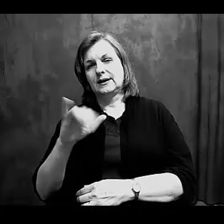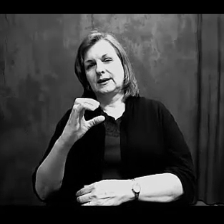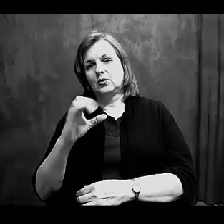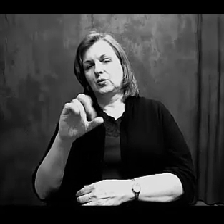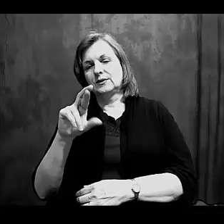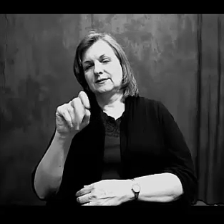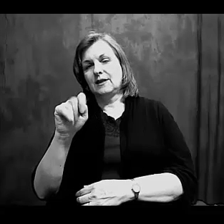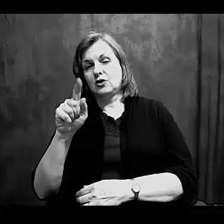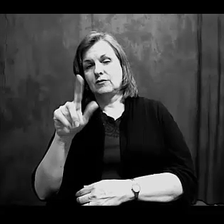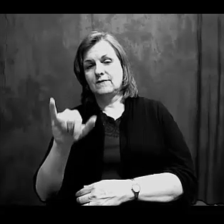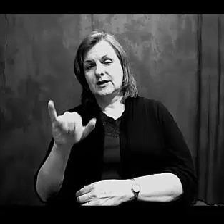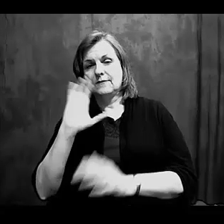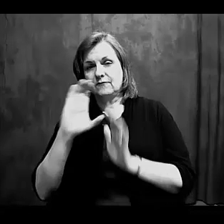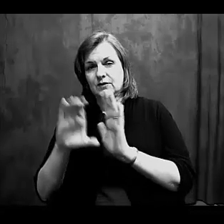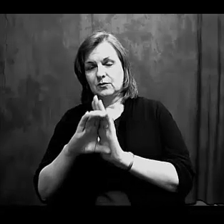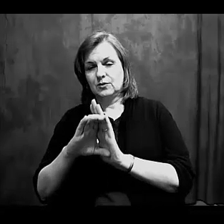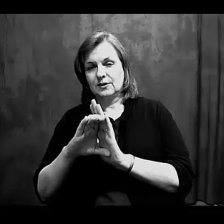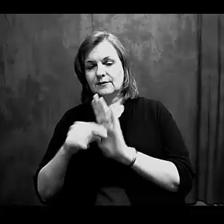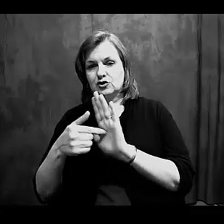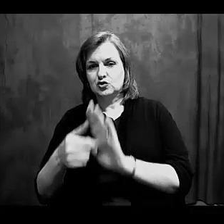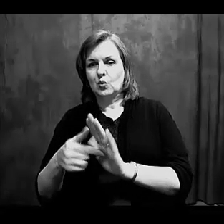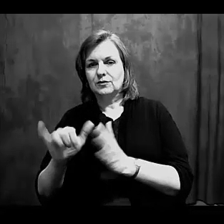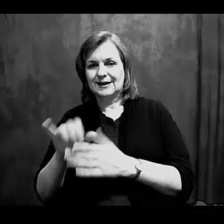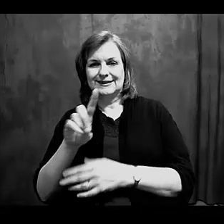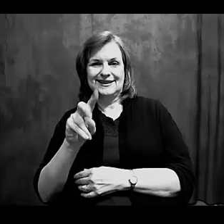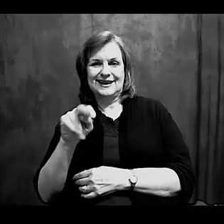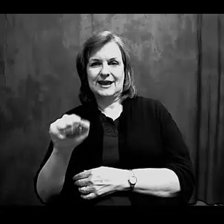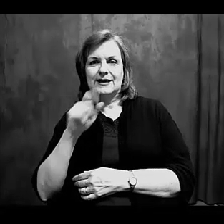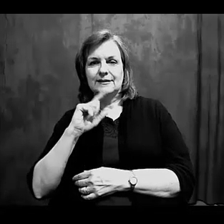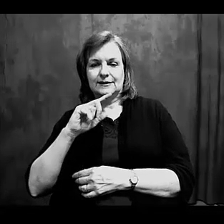DNA is double stranded -- now from this picture some of you may not be able to understand